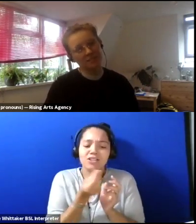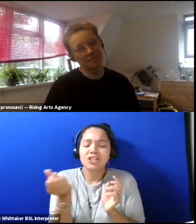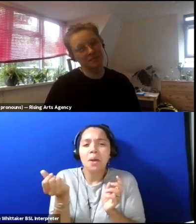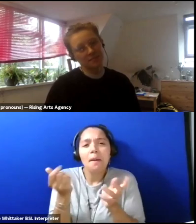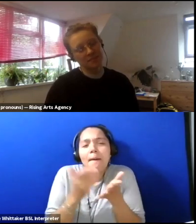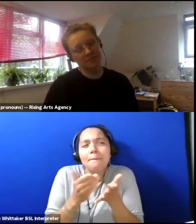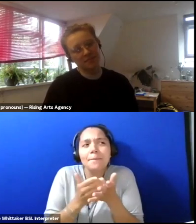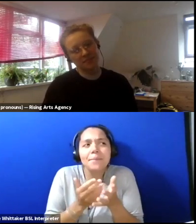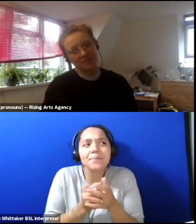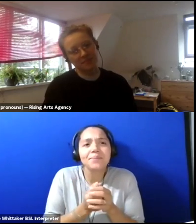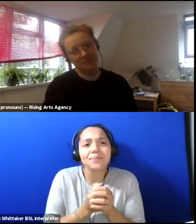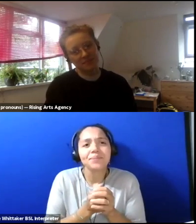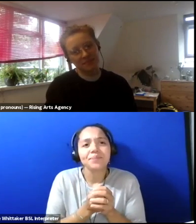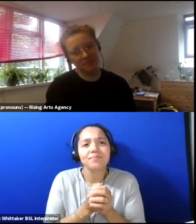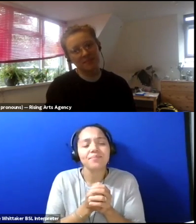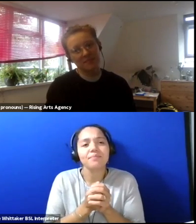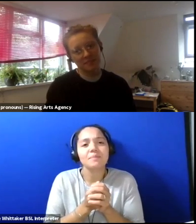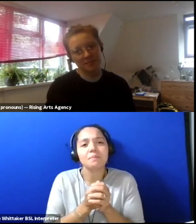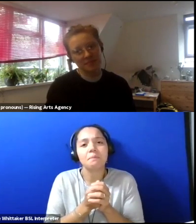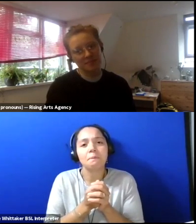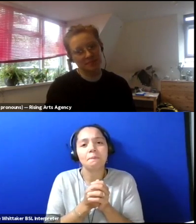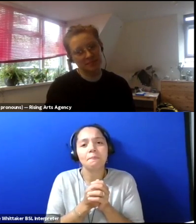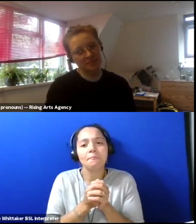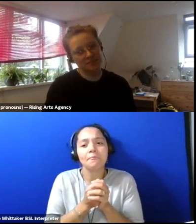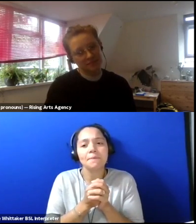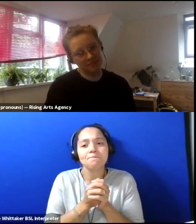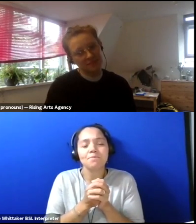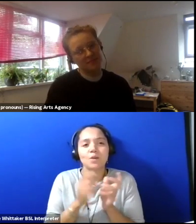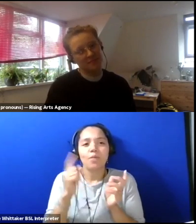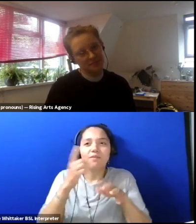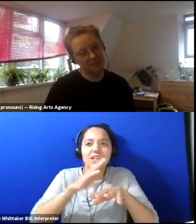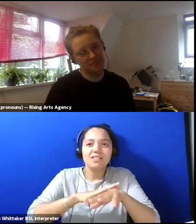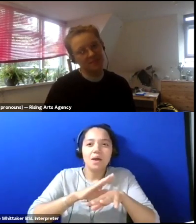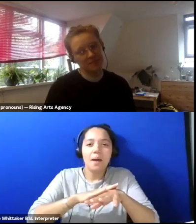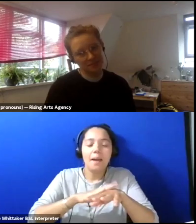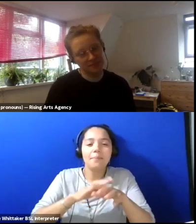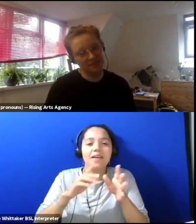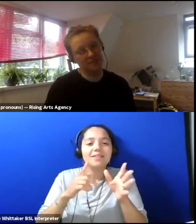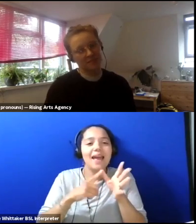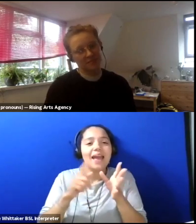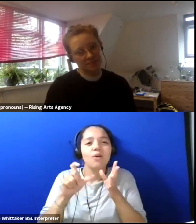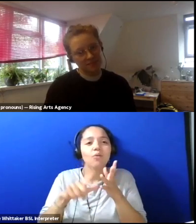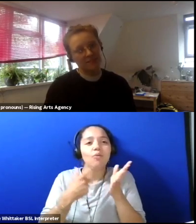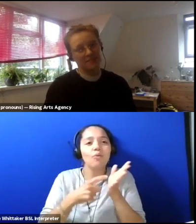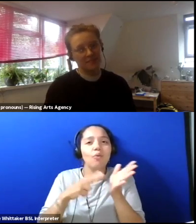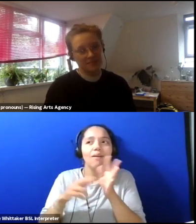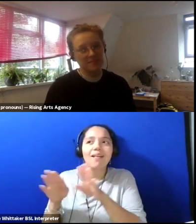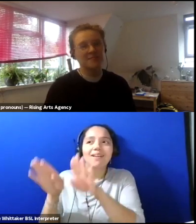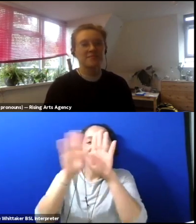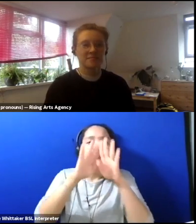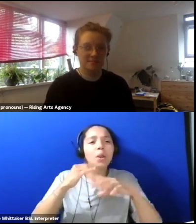I think the first time that ACORN got any national media coverage,